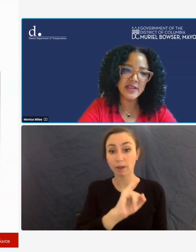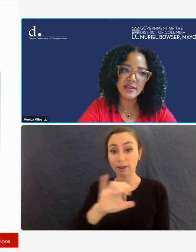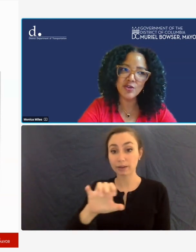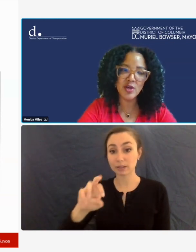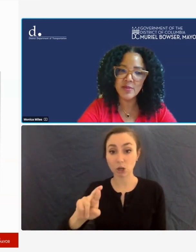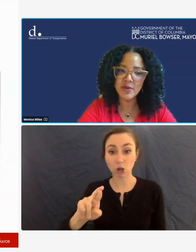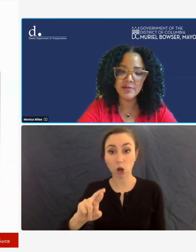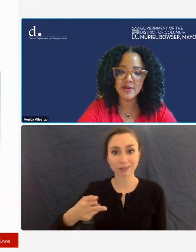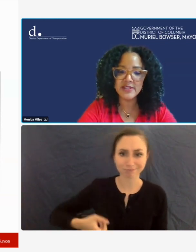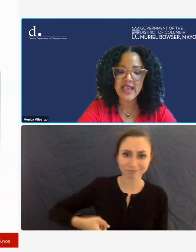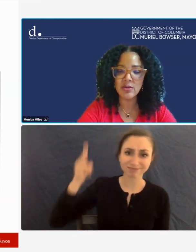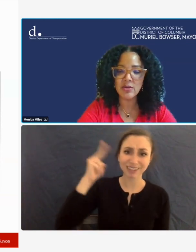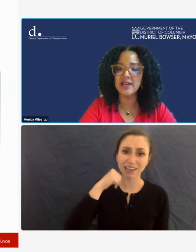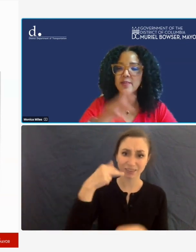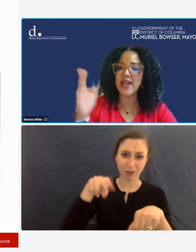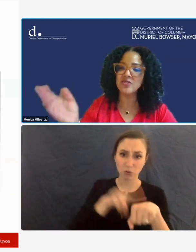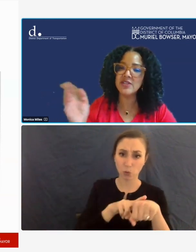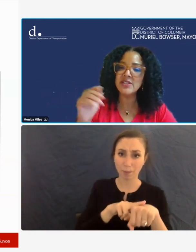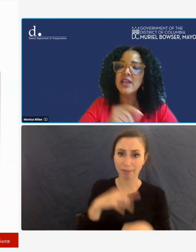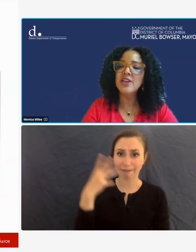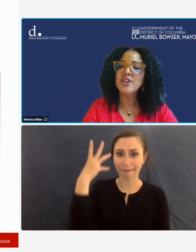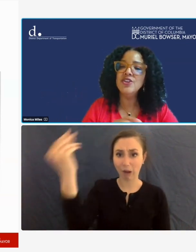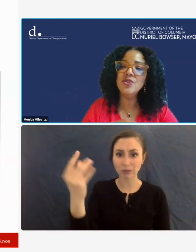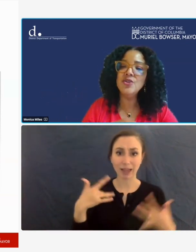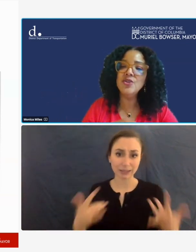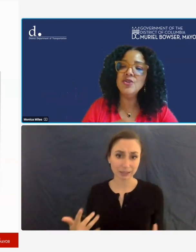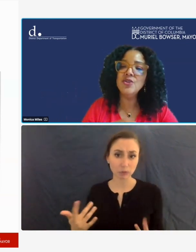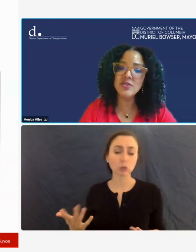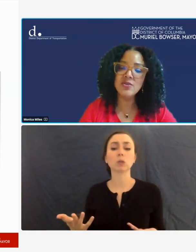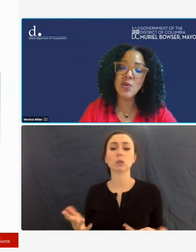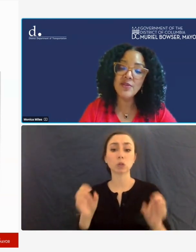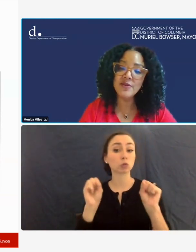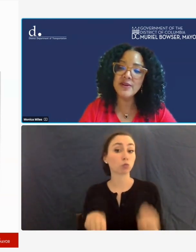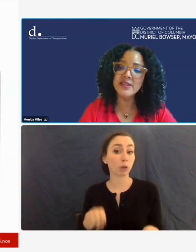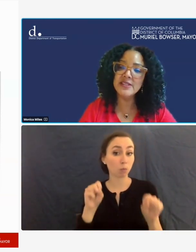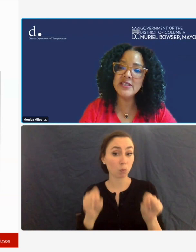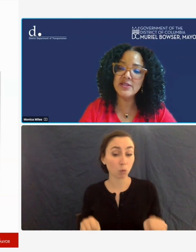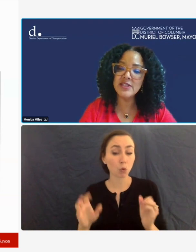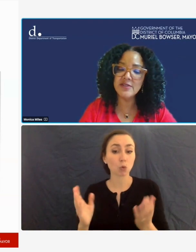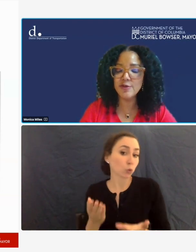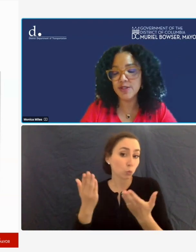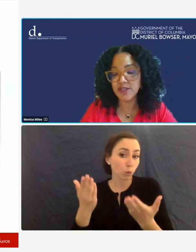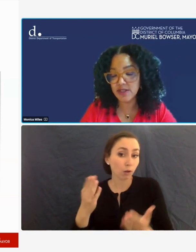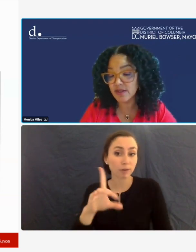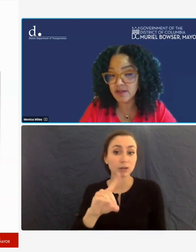norm you know it's outside the boundaries you are able to offer the dlt for a particular